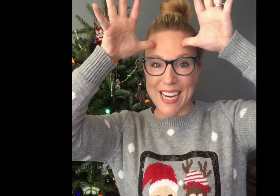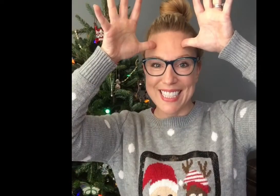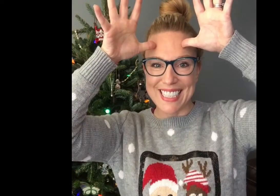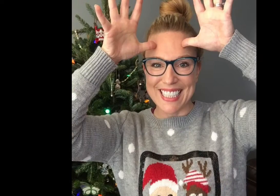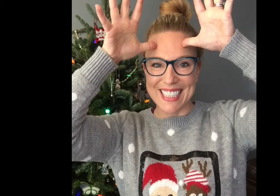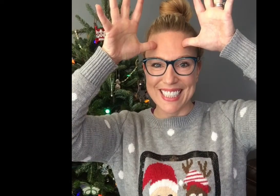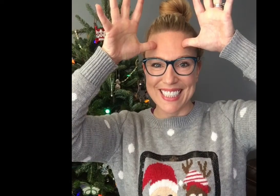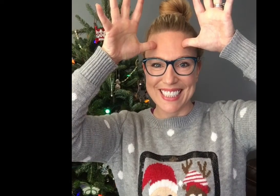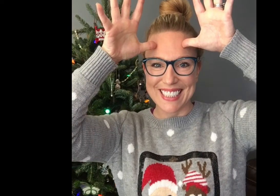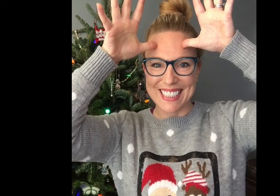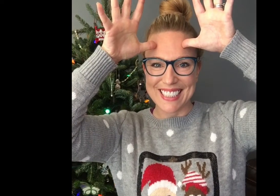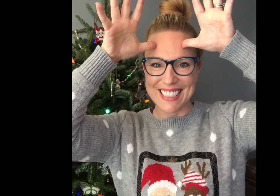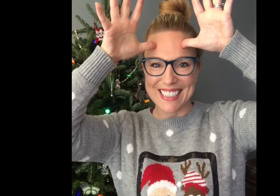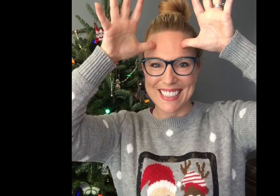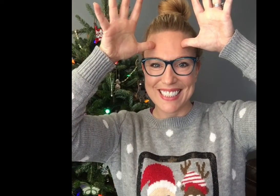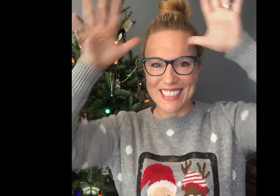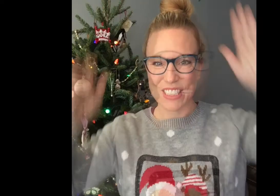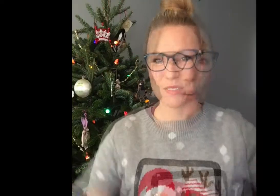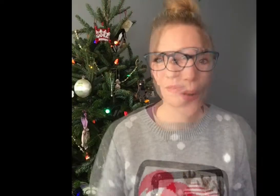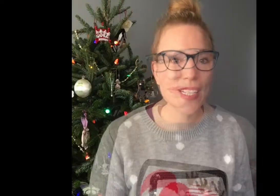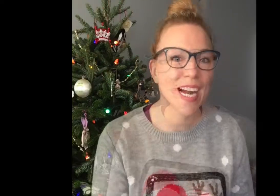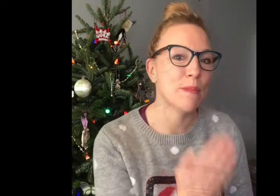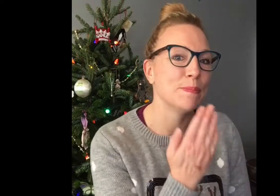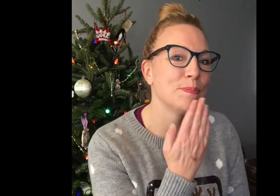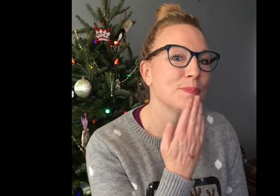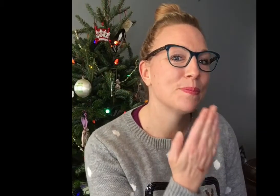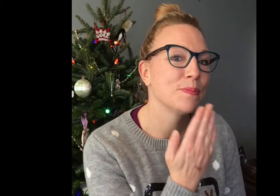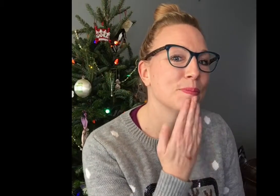REINDEER YOU'RE WELCOME